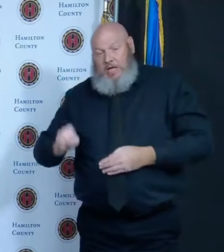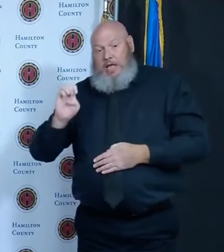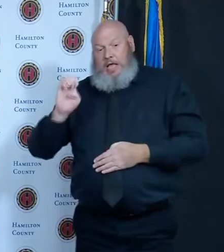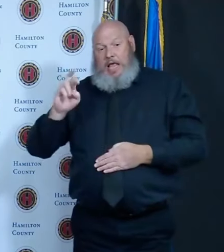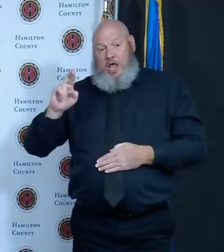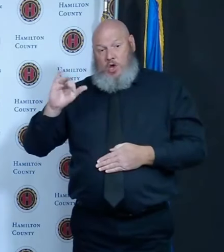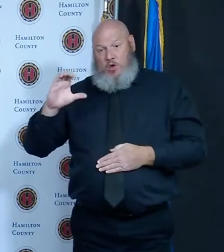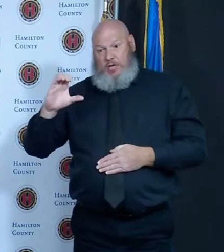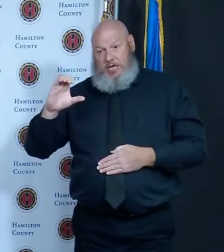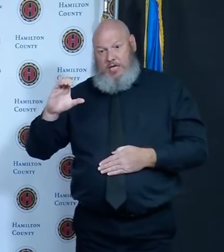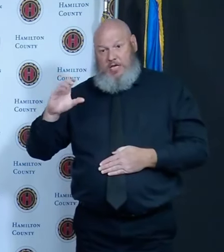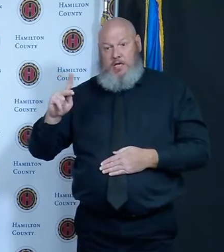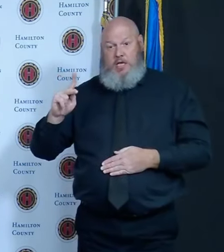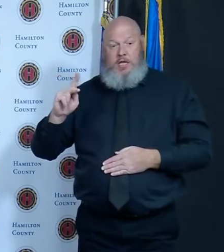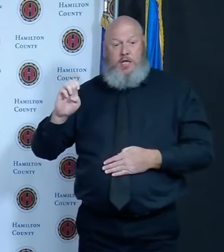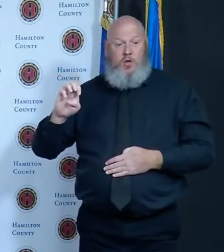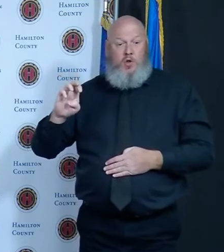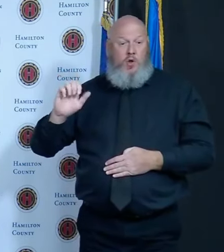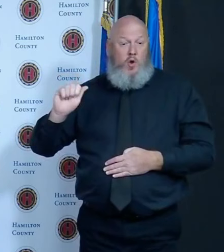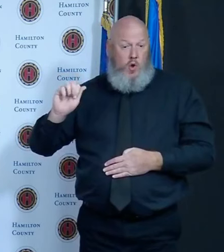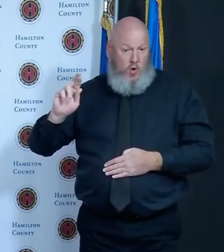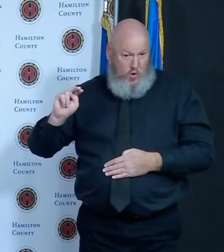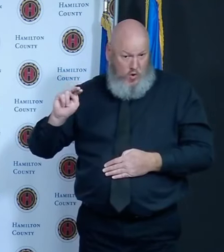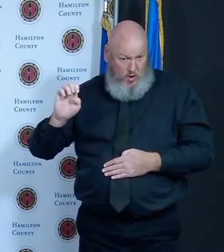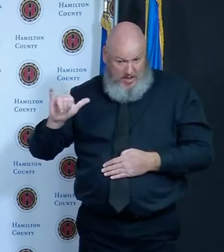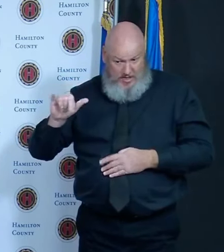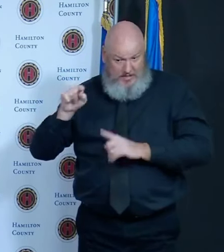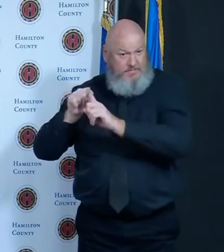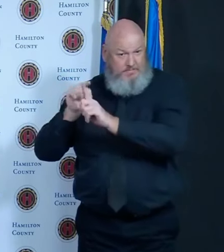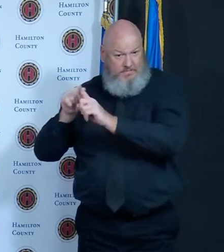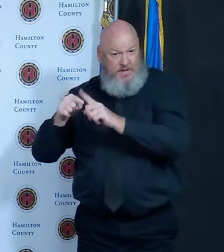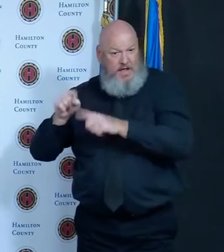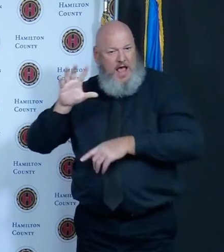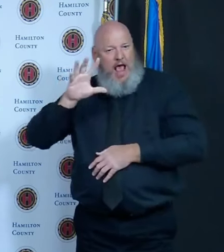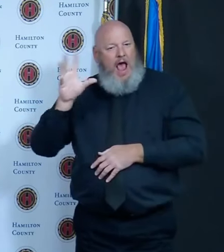I see you on the screen let's hope that your feet is a little bit better and